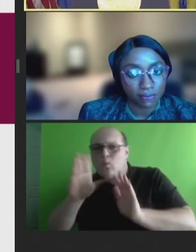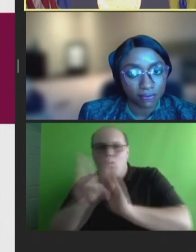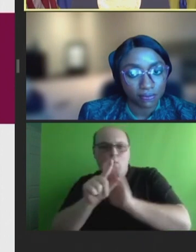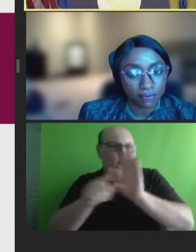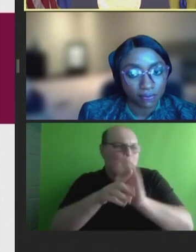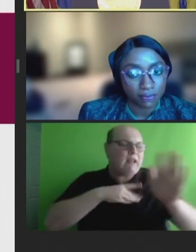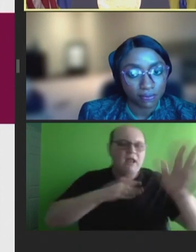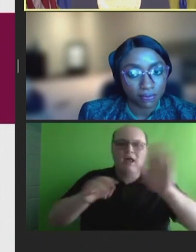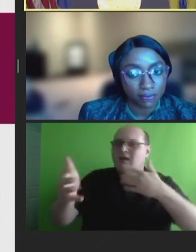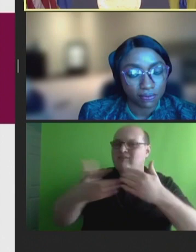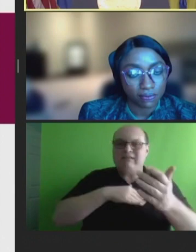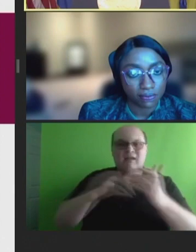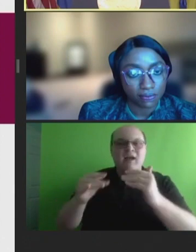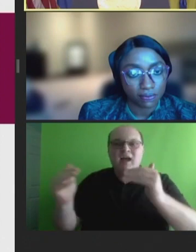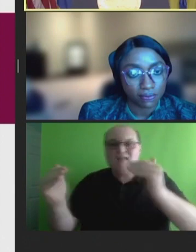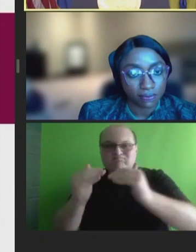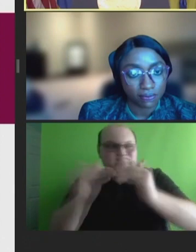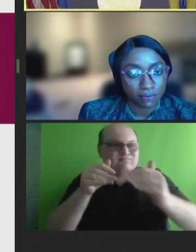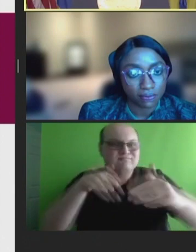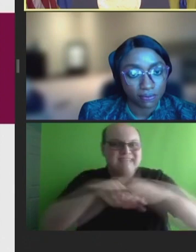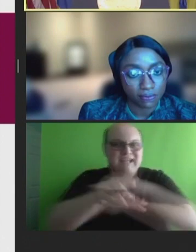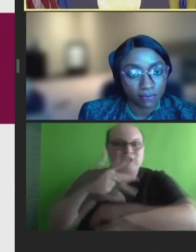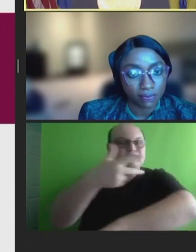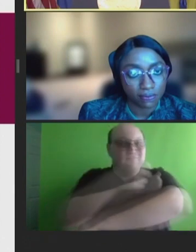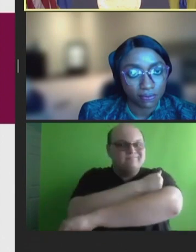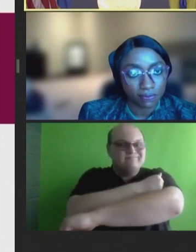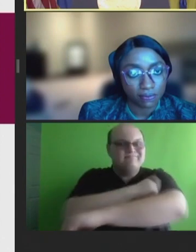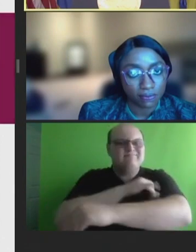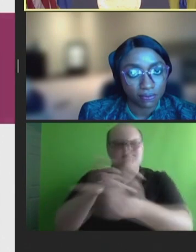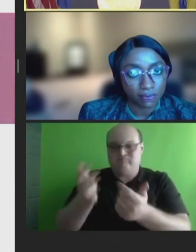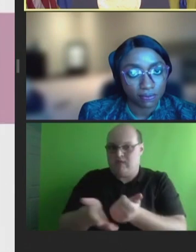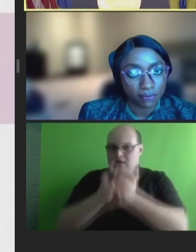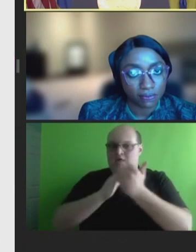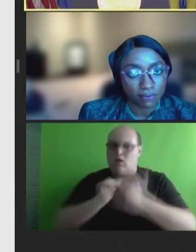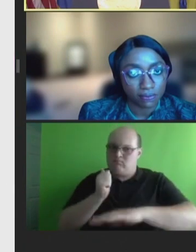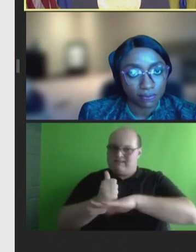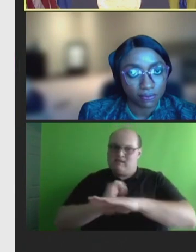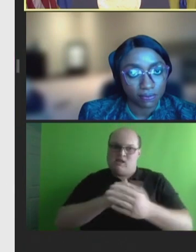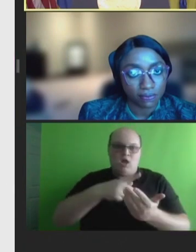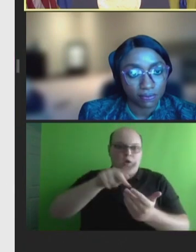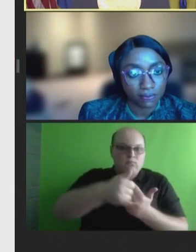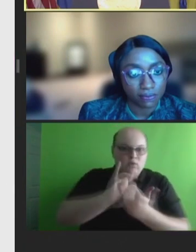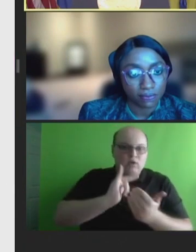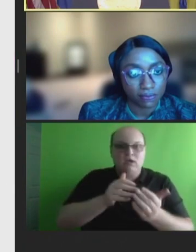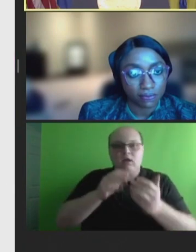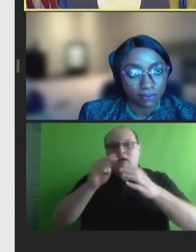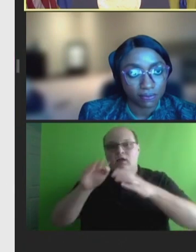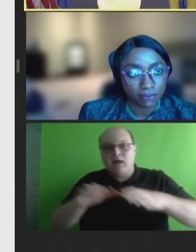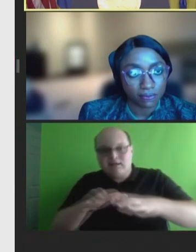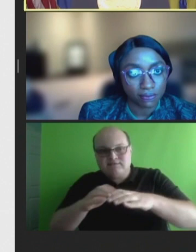really helps us inform our activities and our programs. So, the Vaccines for Children program,